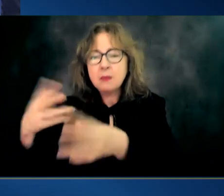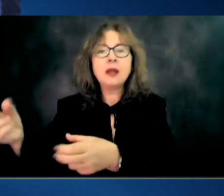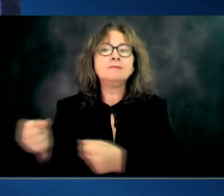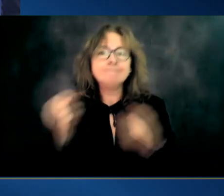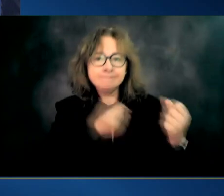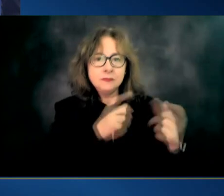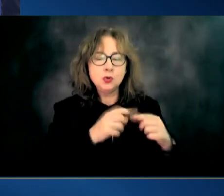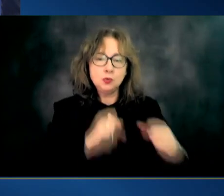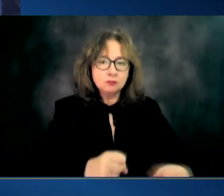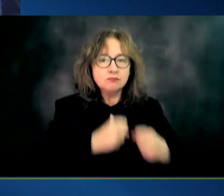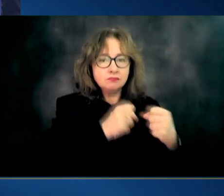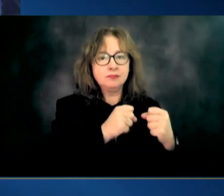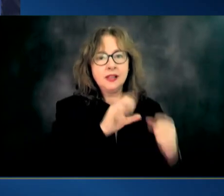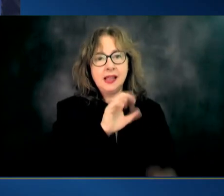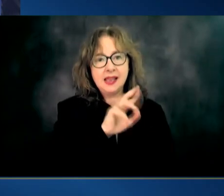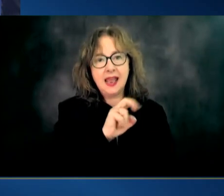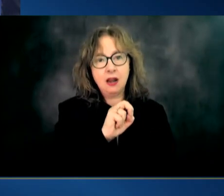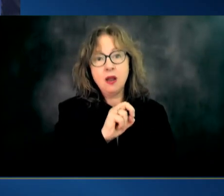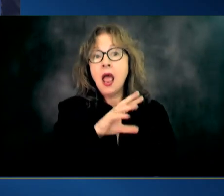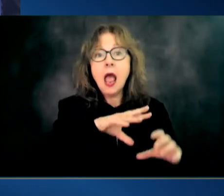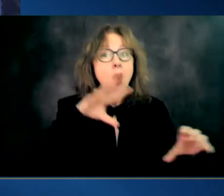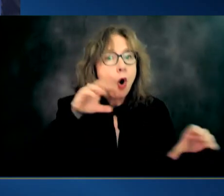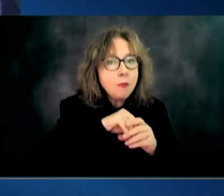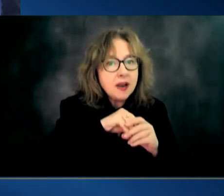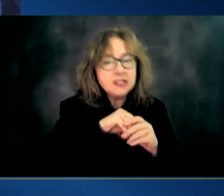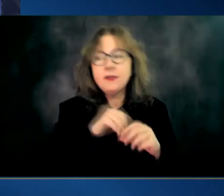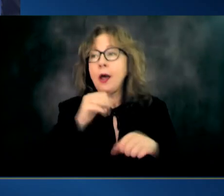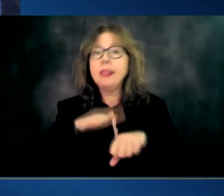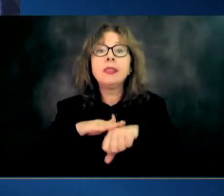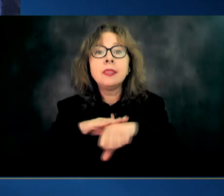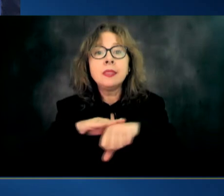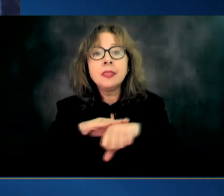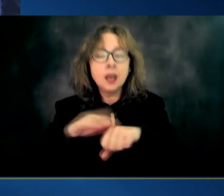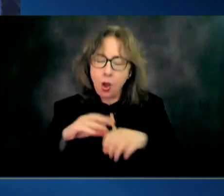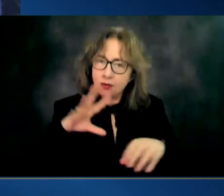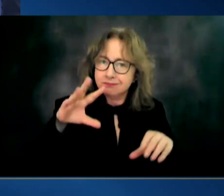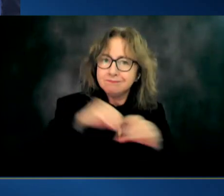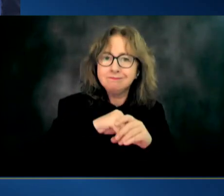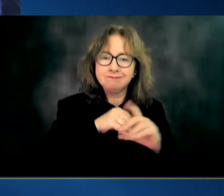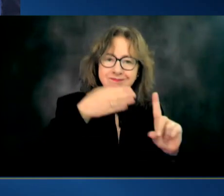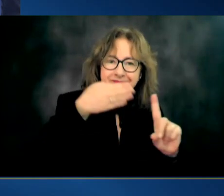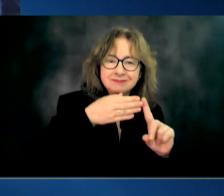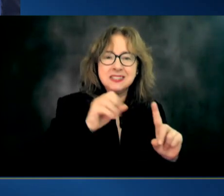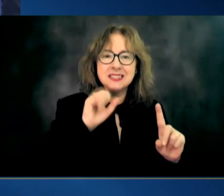not just any care, but comprehensive sickle cell disease-based care. Thank you.